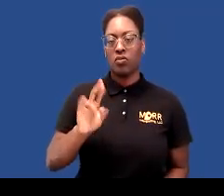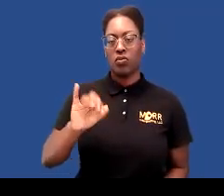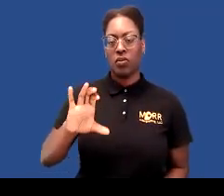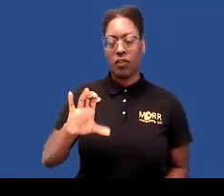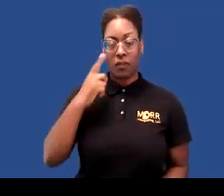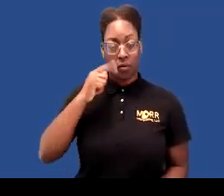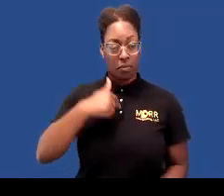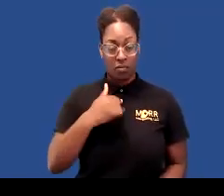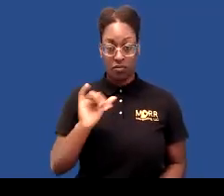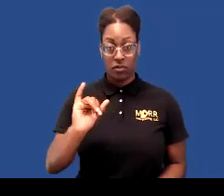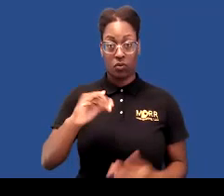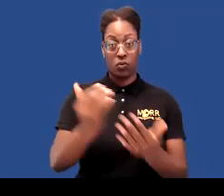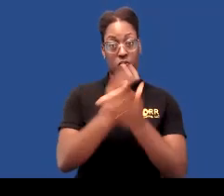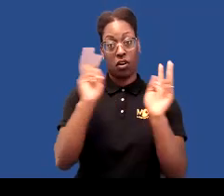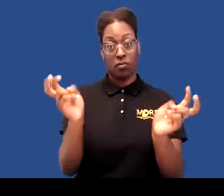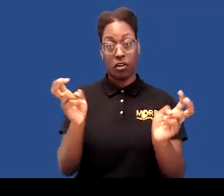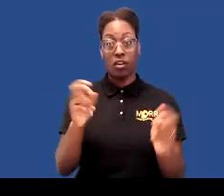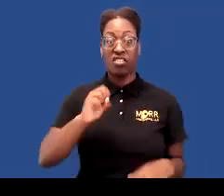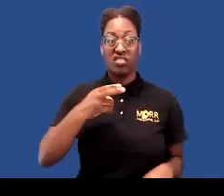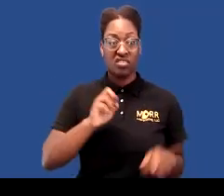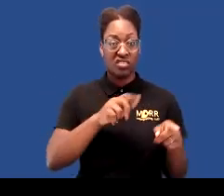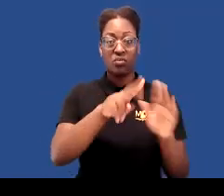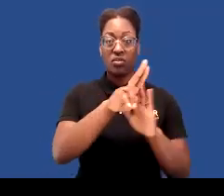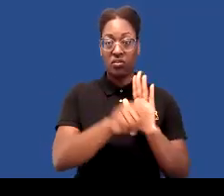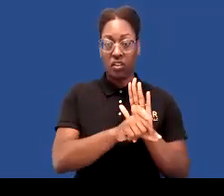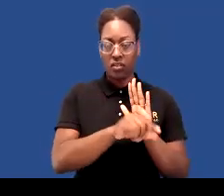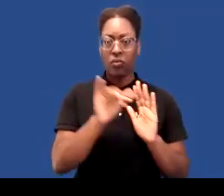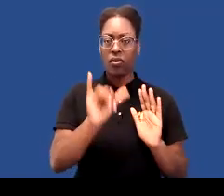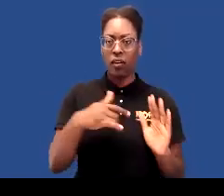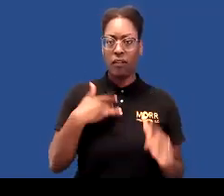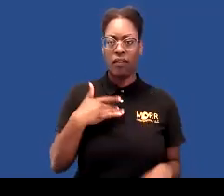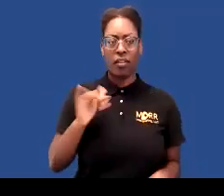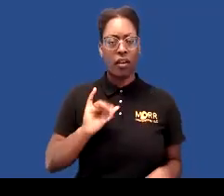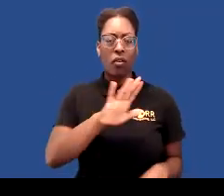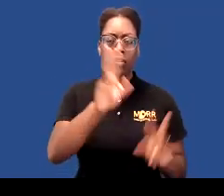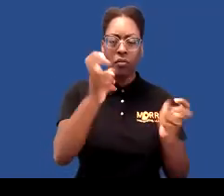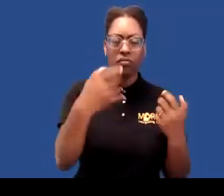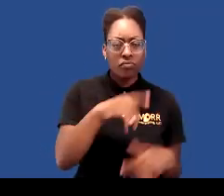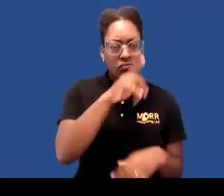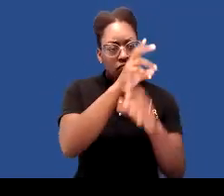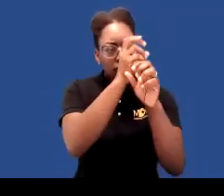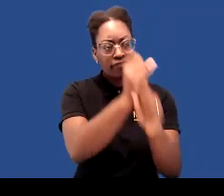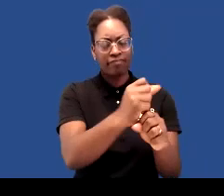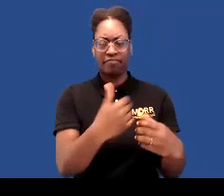a new topic, and she was an undergraduate, and so I found her topic to be so fascinating. So even though